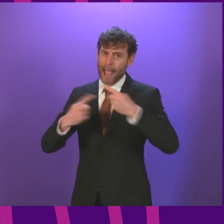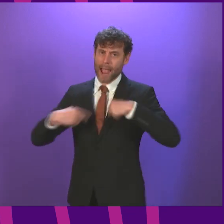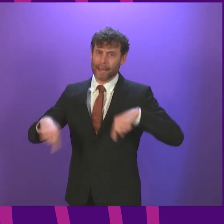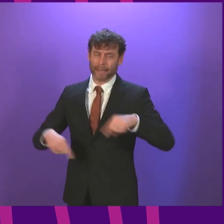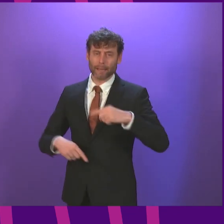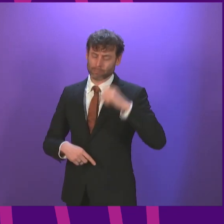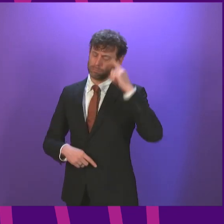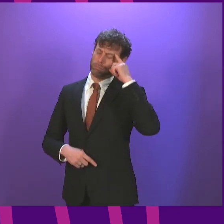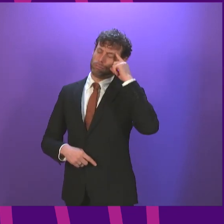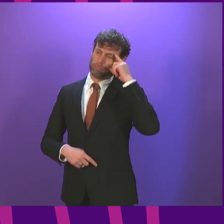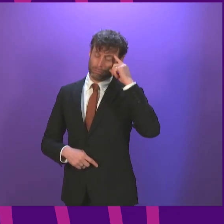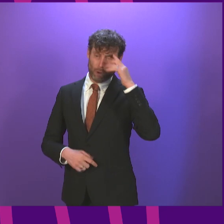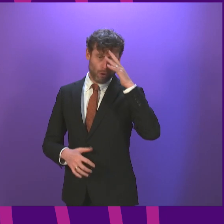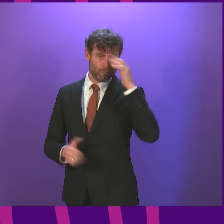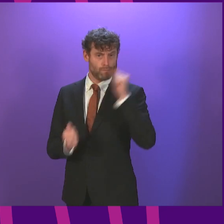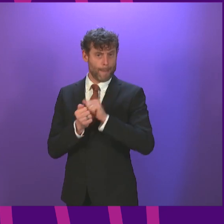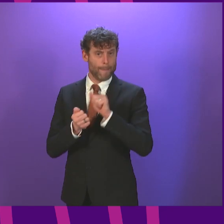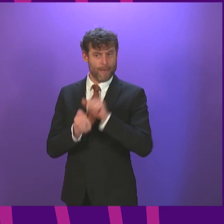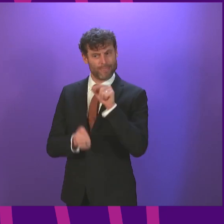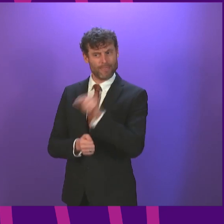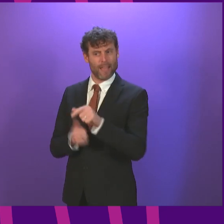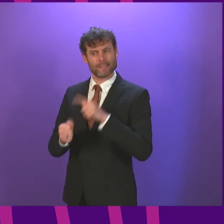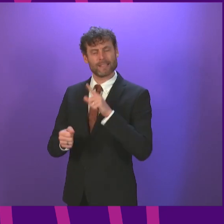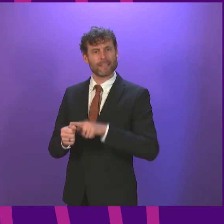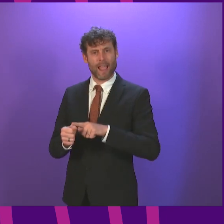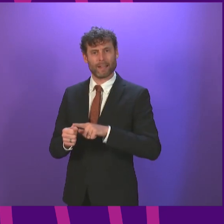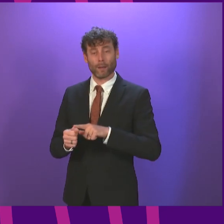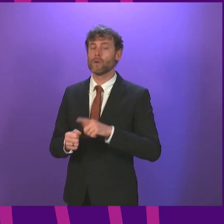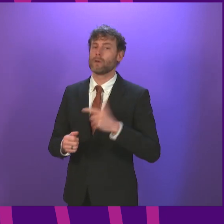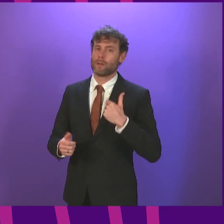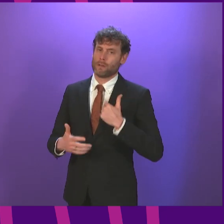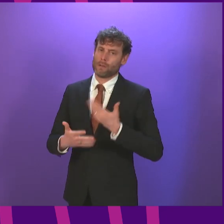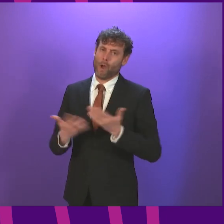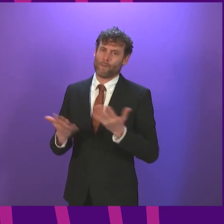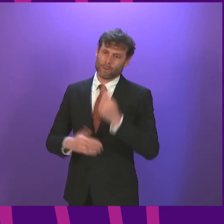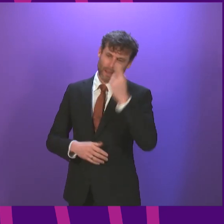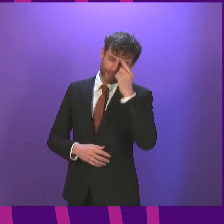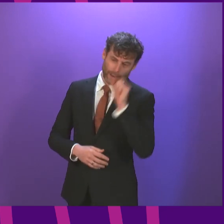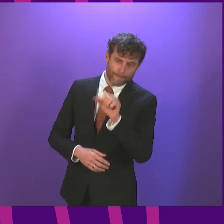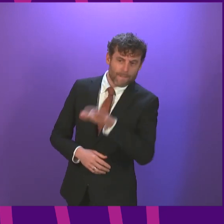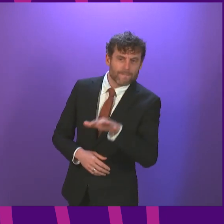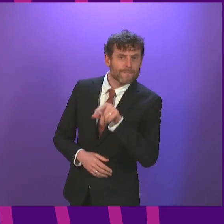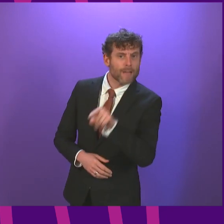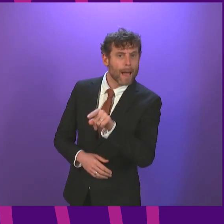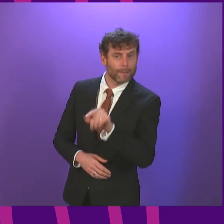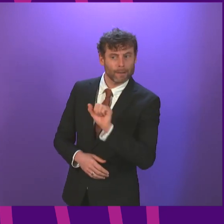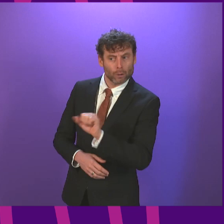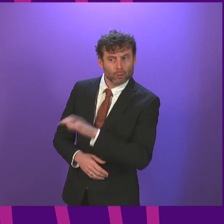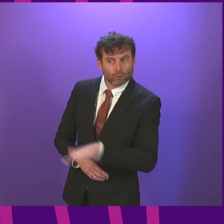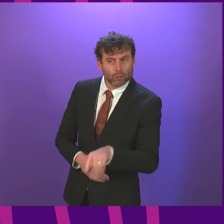be thinking of the families who lost children that day, the family of the teacher whose